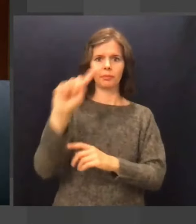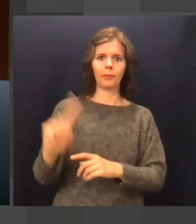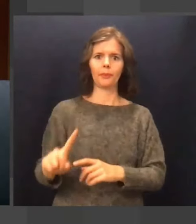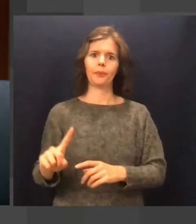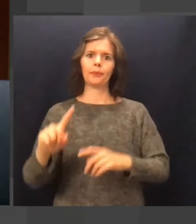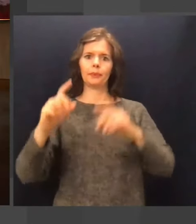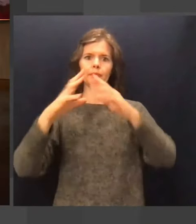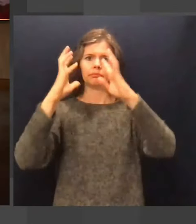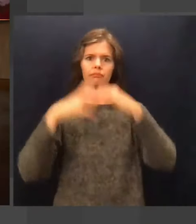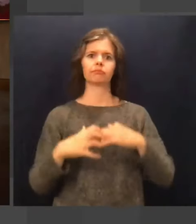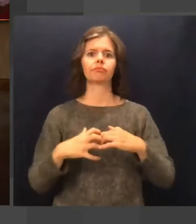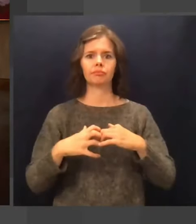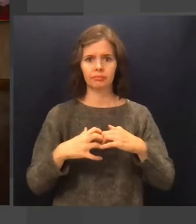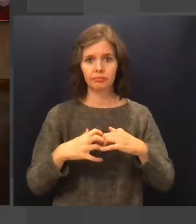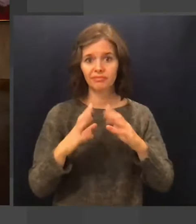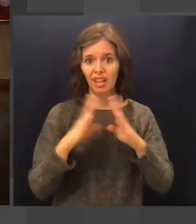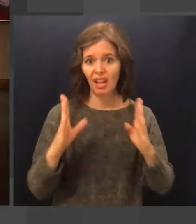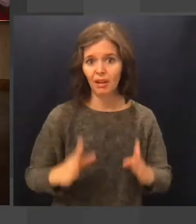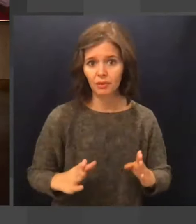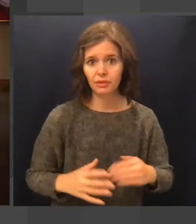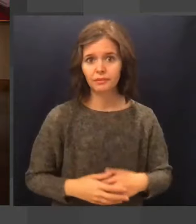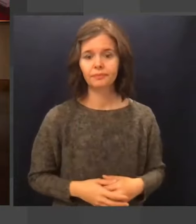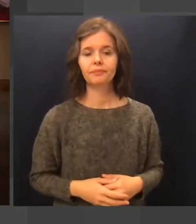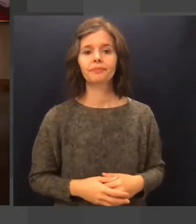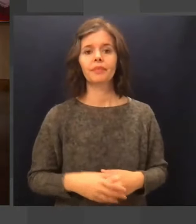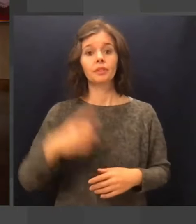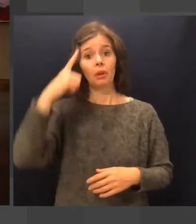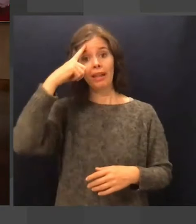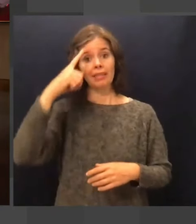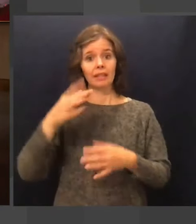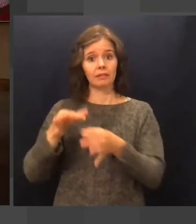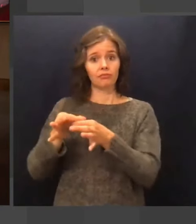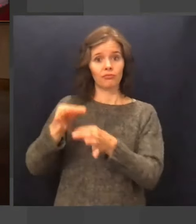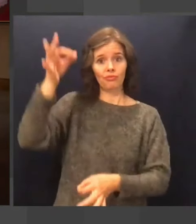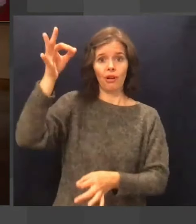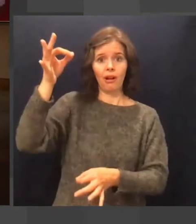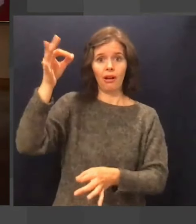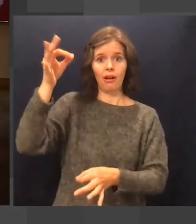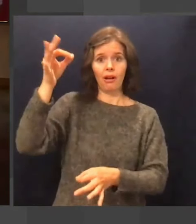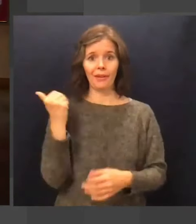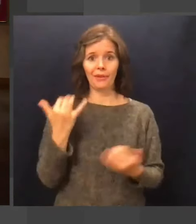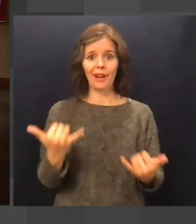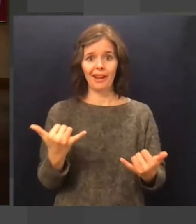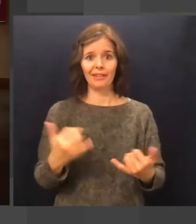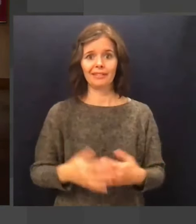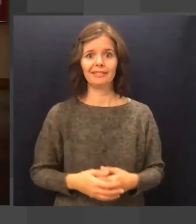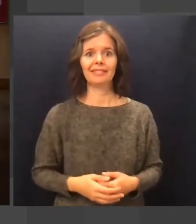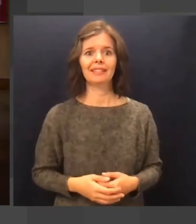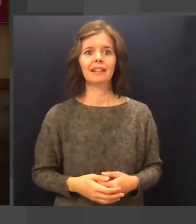TRAUMATIZED BECAUSE WE WERE NOT PREPARED FOR THIS SO I THINK THIS LIGHTNING ROD WILL HELP